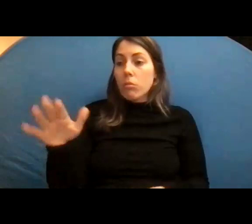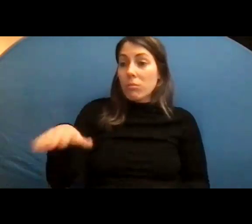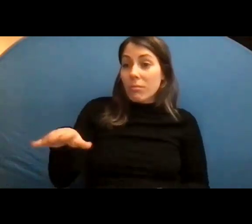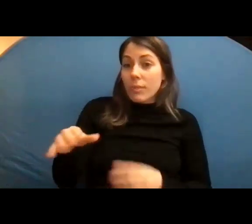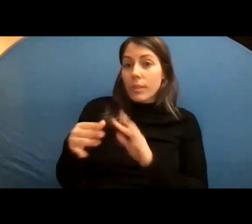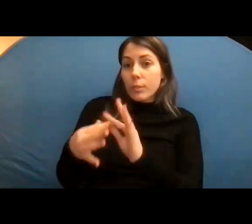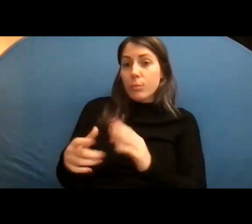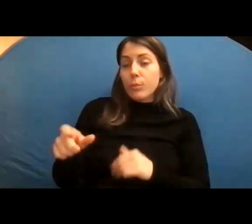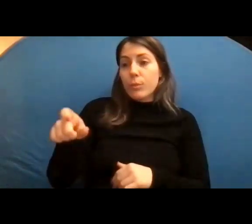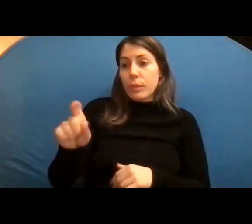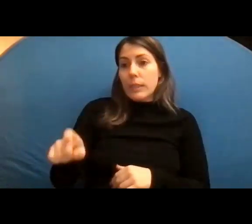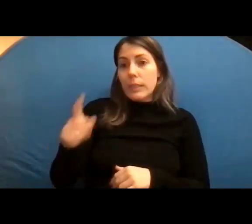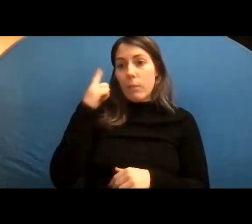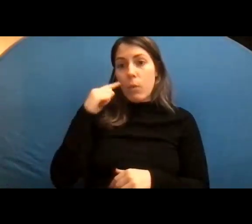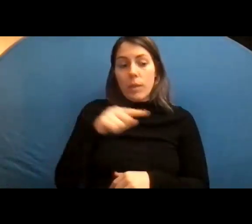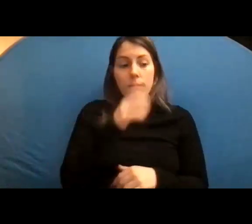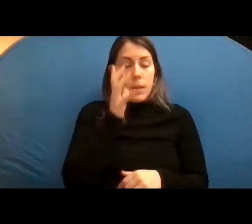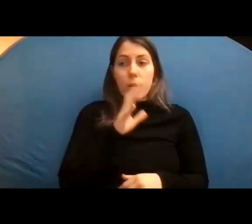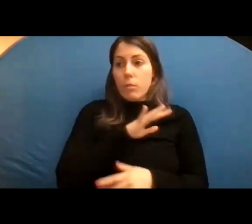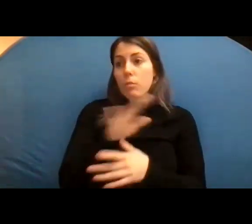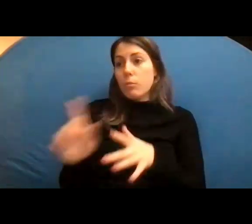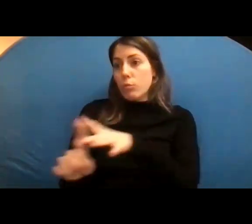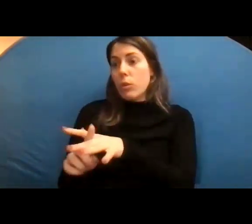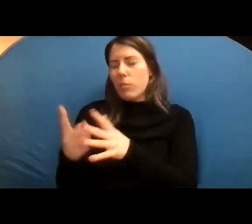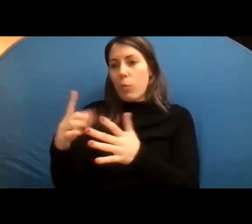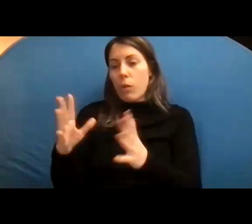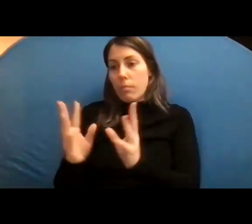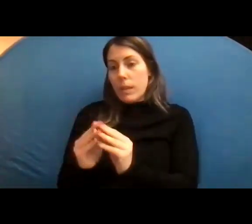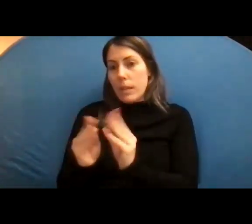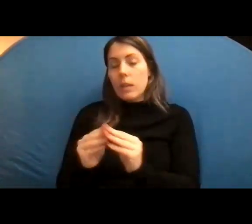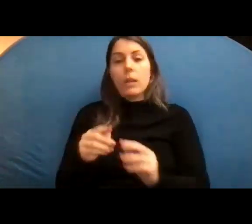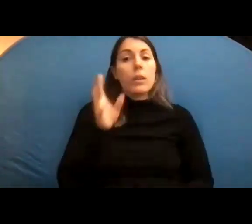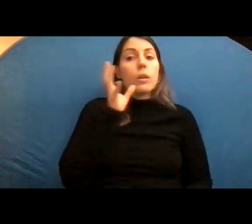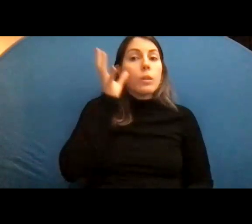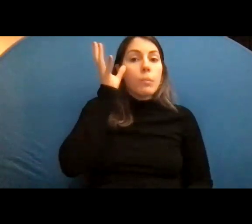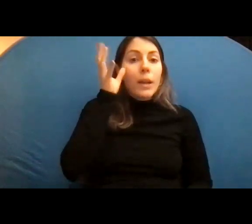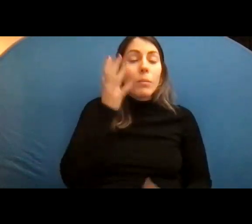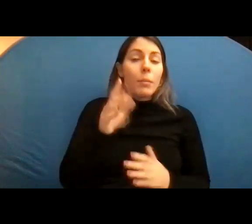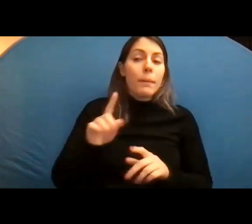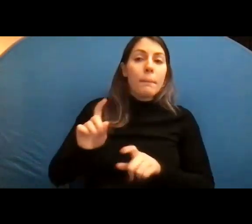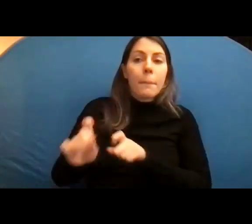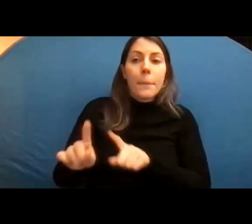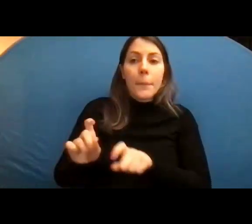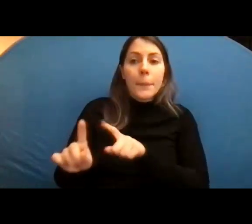contacted to let them know that an interpreter is needed for a parent. So it may be that the